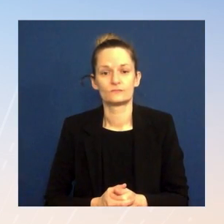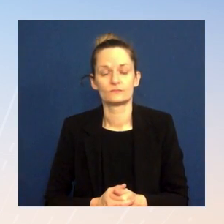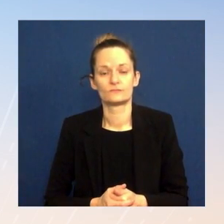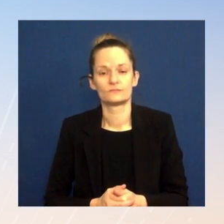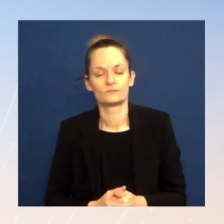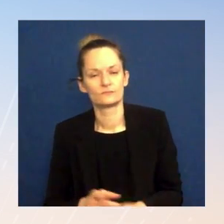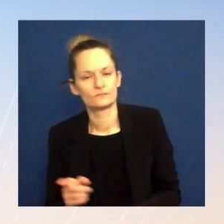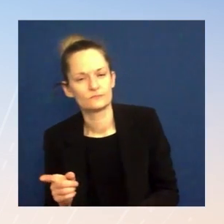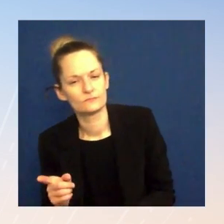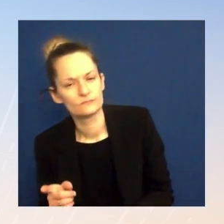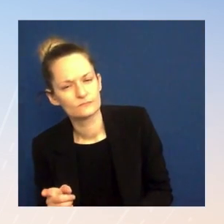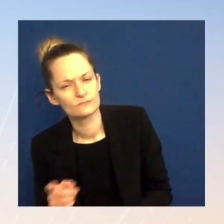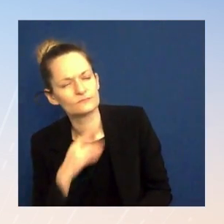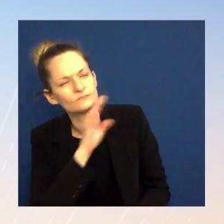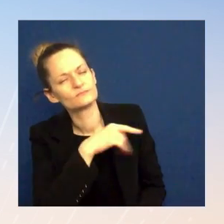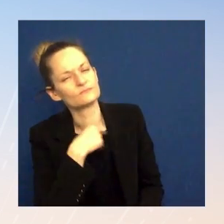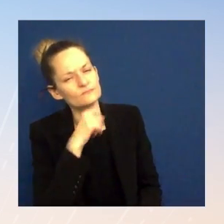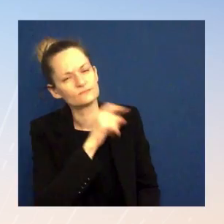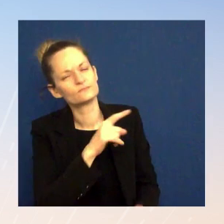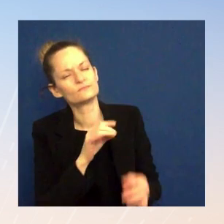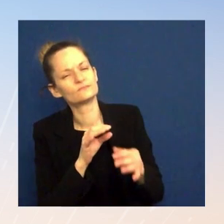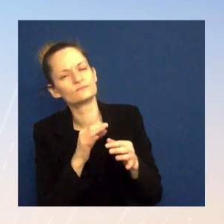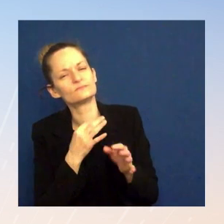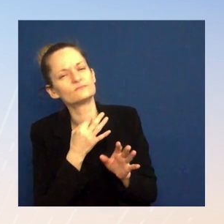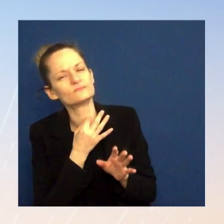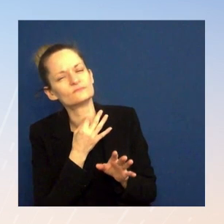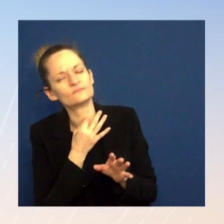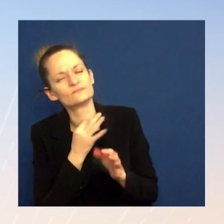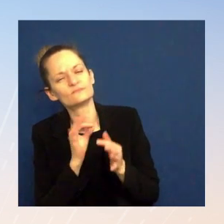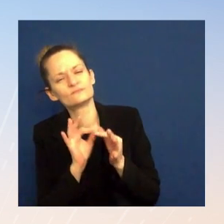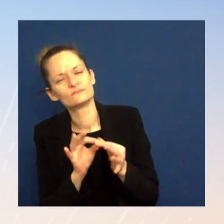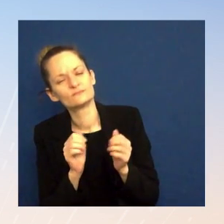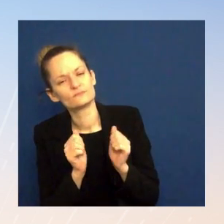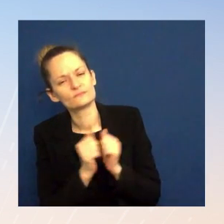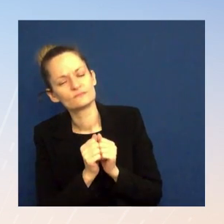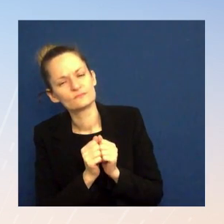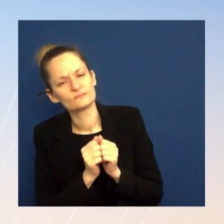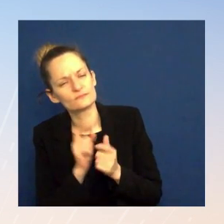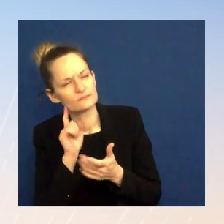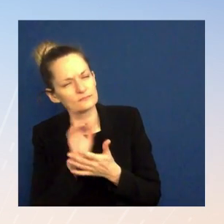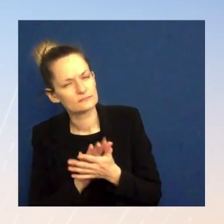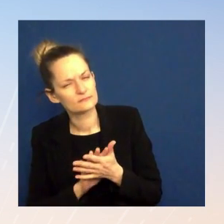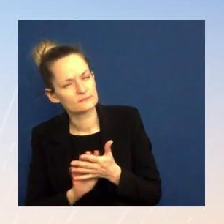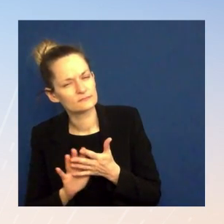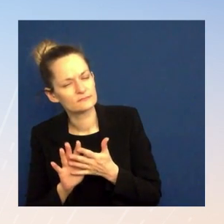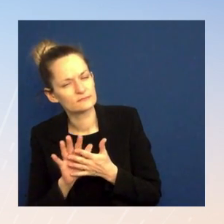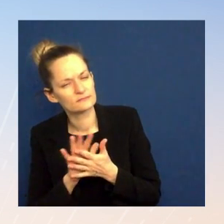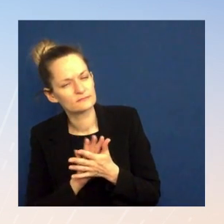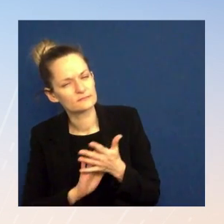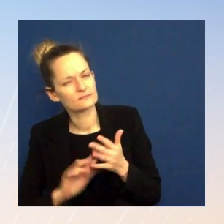There was this threat to expel our ambassador, then we issued the statement confirming our compliance